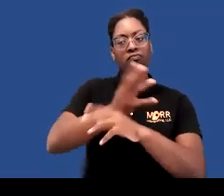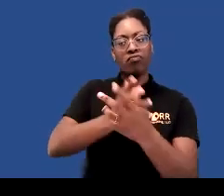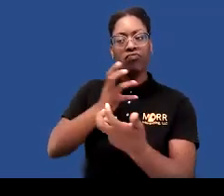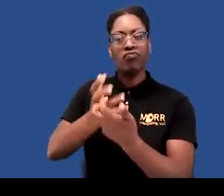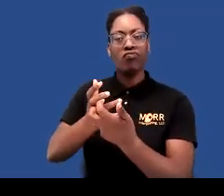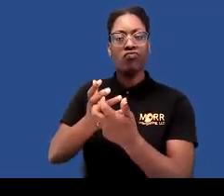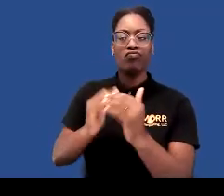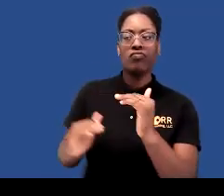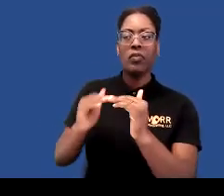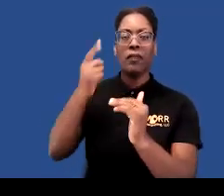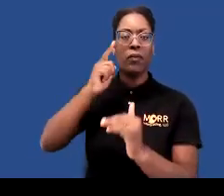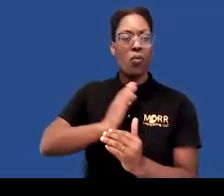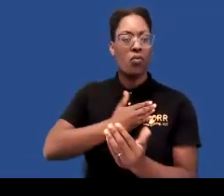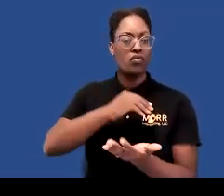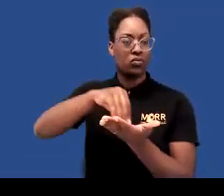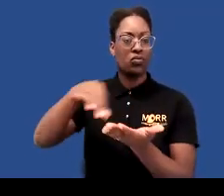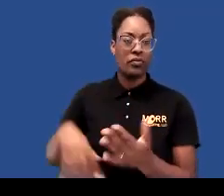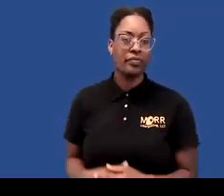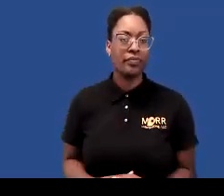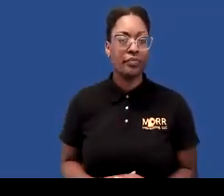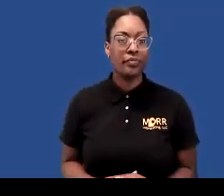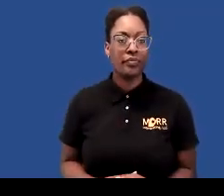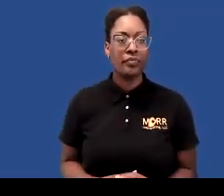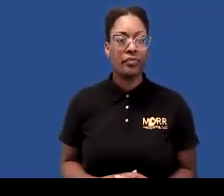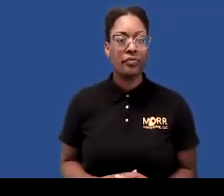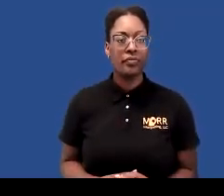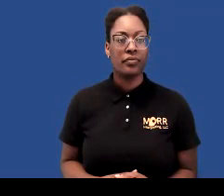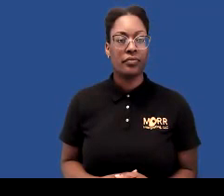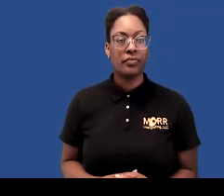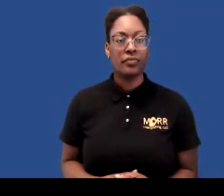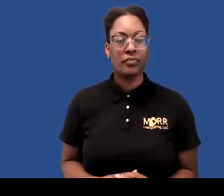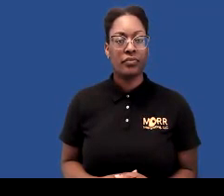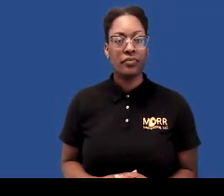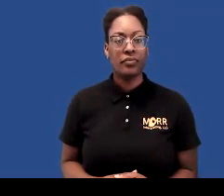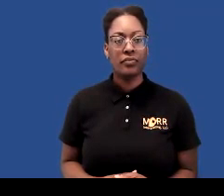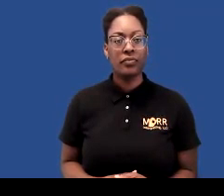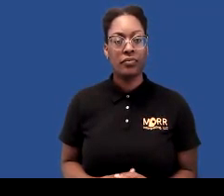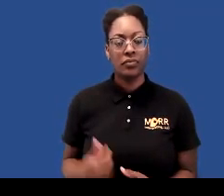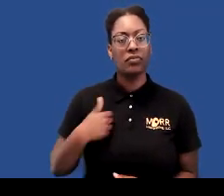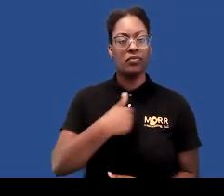Yet, for all the efforts put forth in writing studies broadly to better understand best practices in synchronous writing center sessions